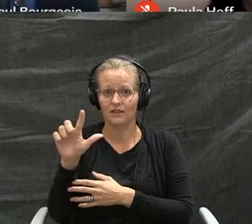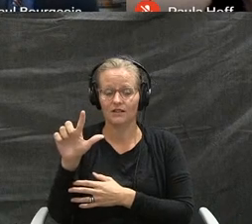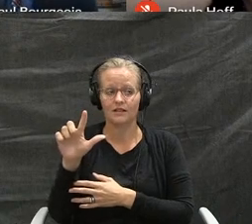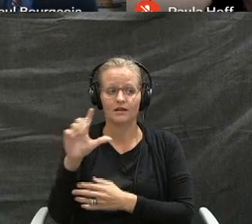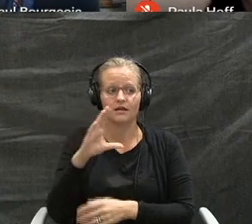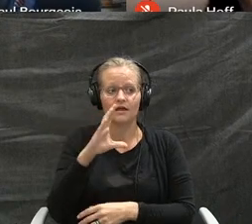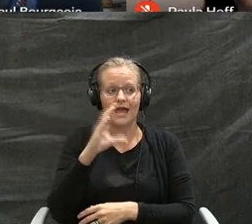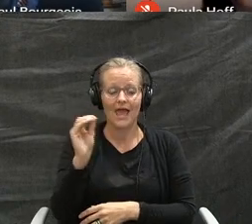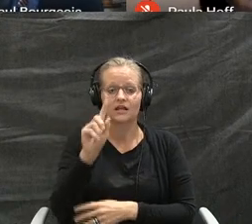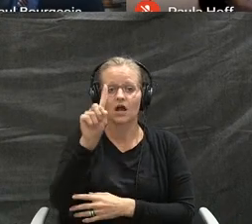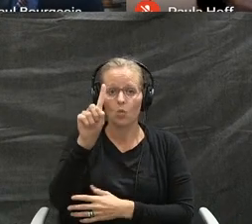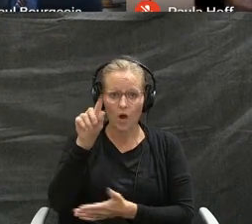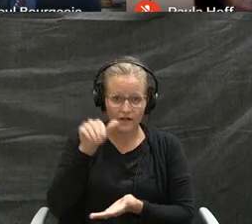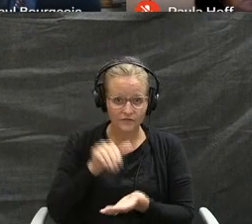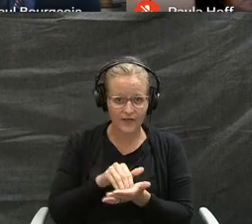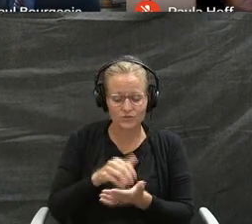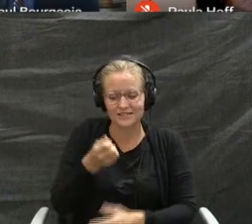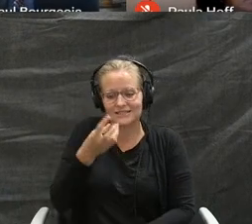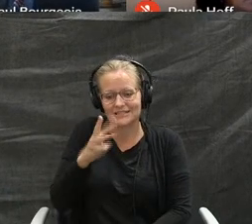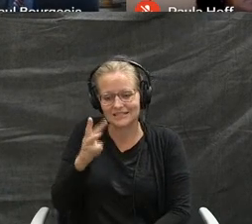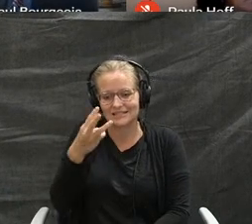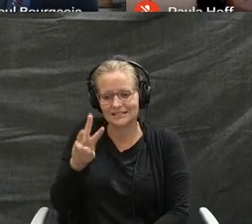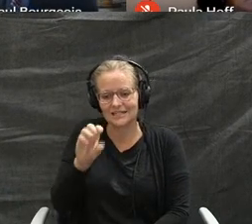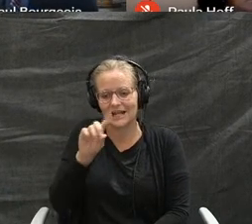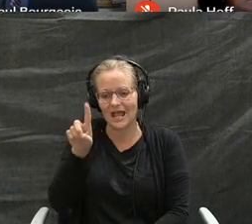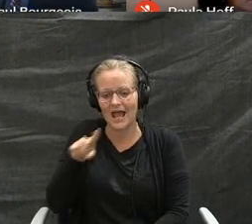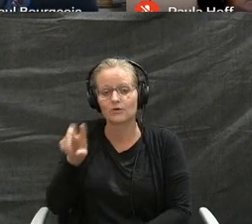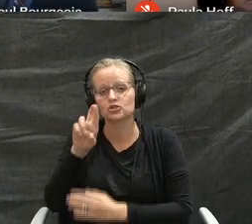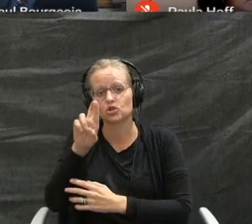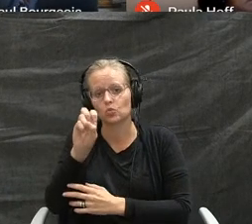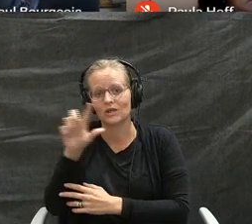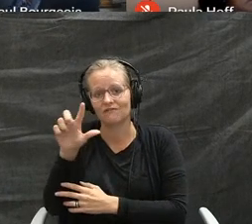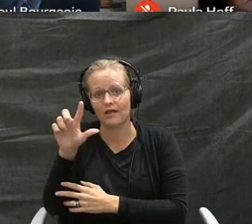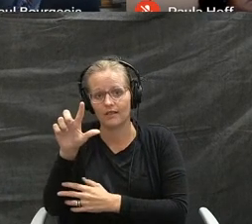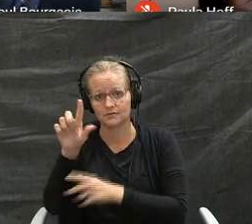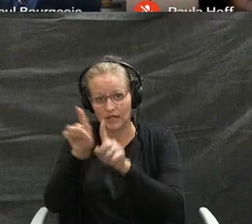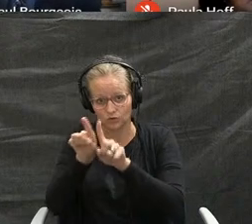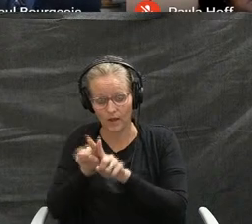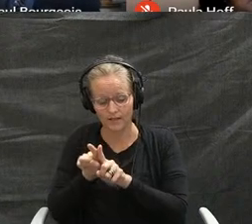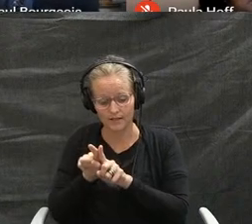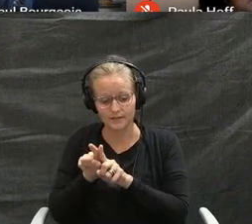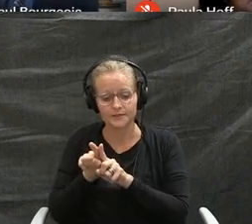refills to go with them, and we just really, you know, as we've